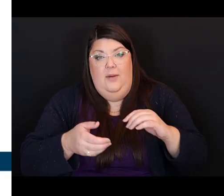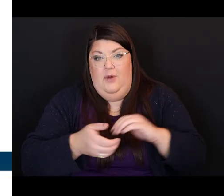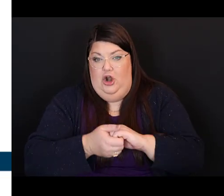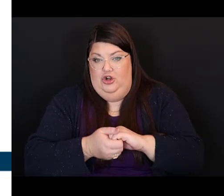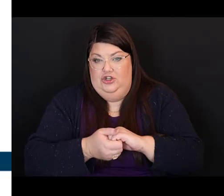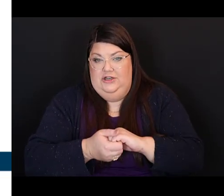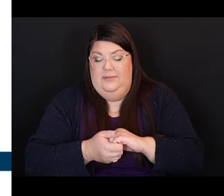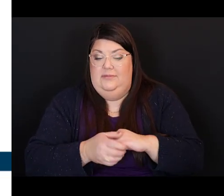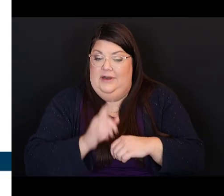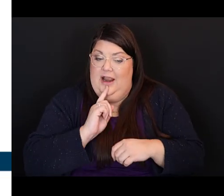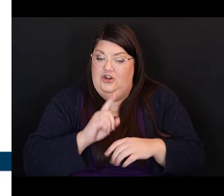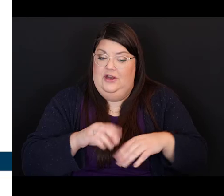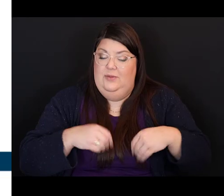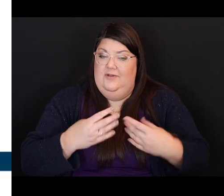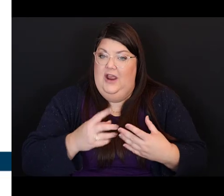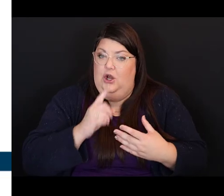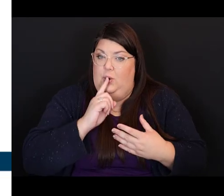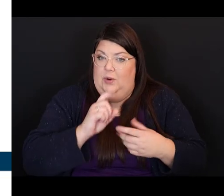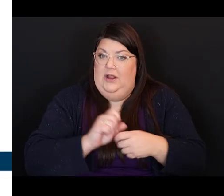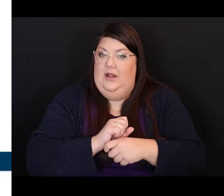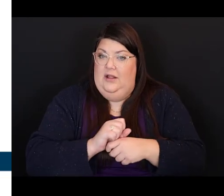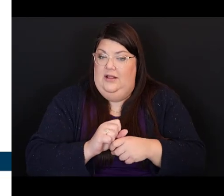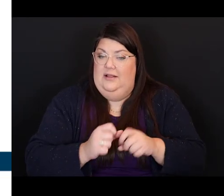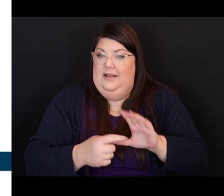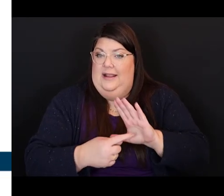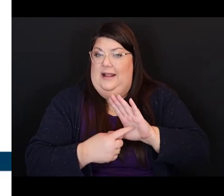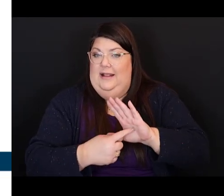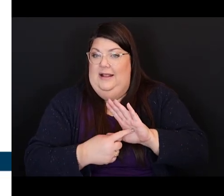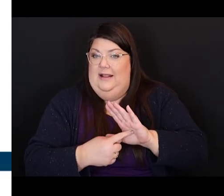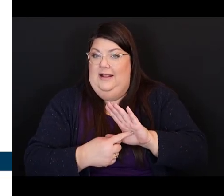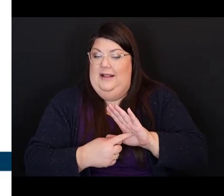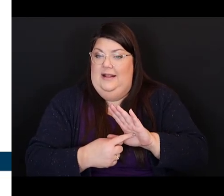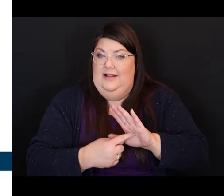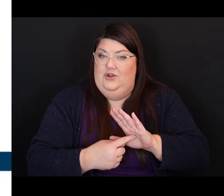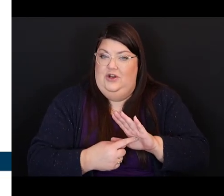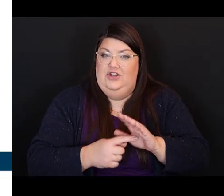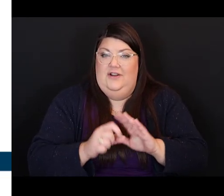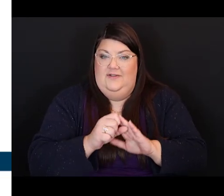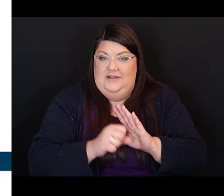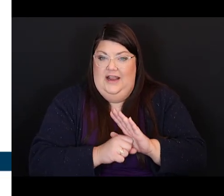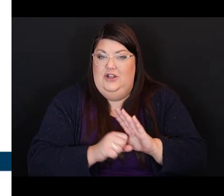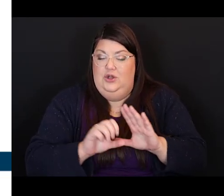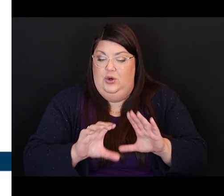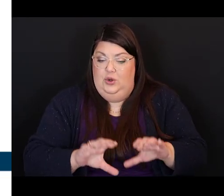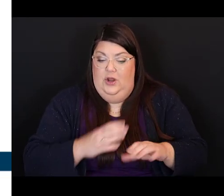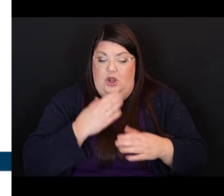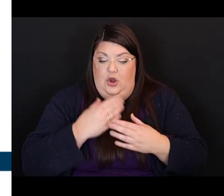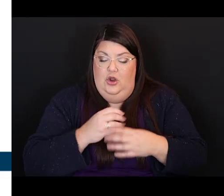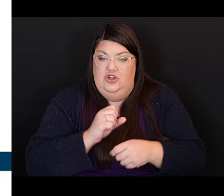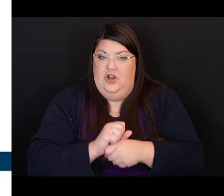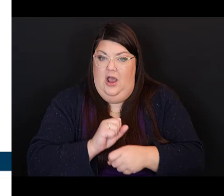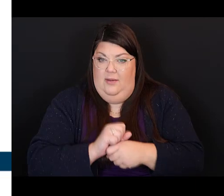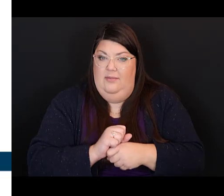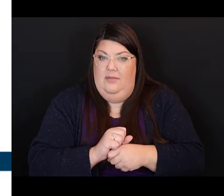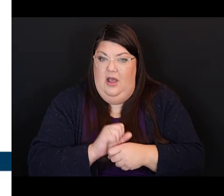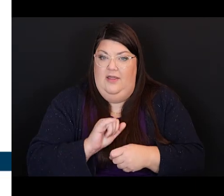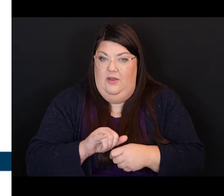actually provide real illustrations of states that are doing a nice job in those partnerships. So,